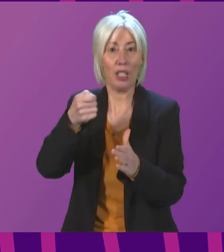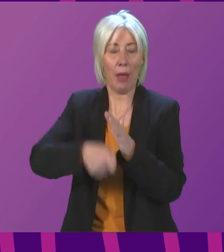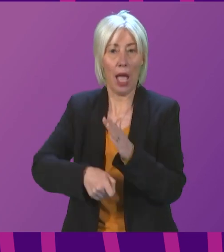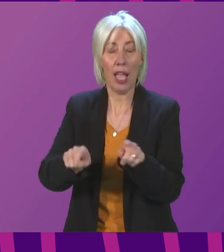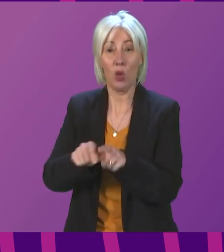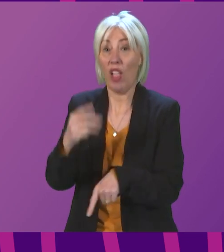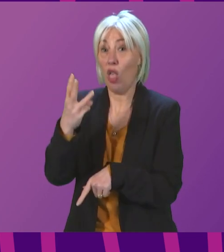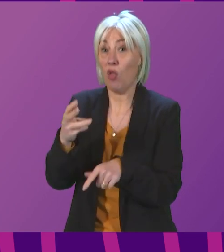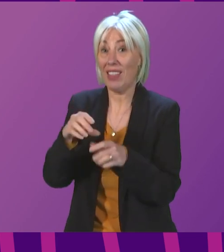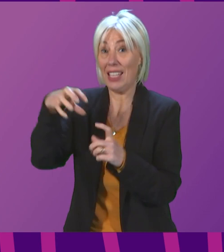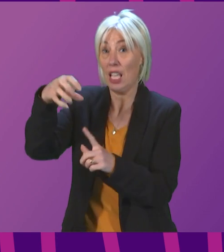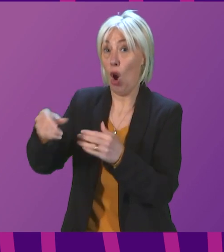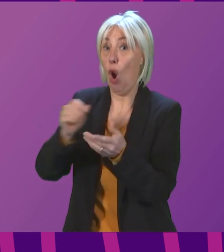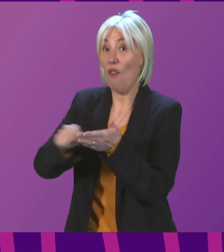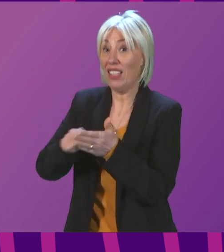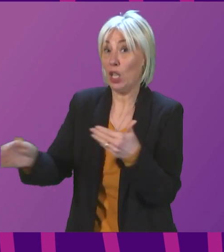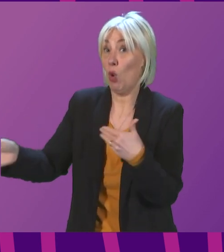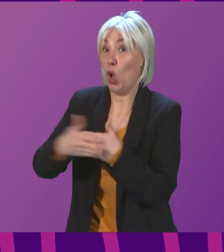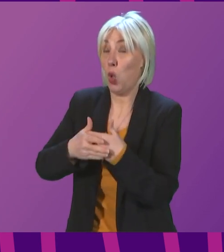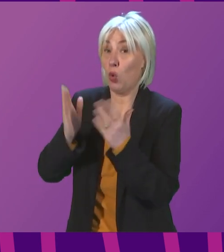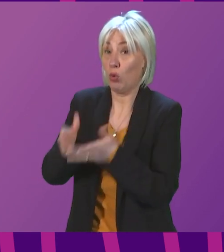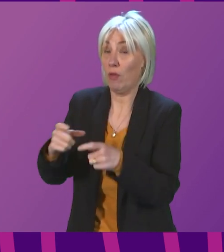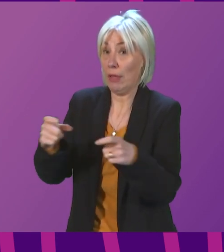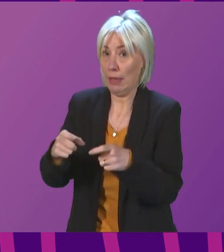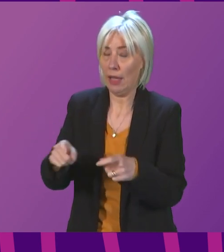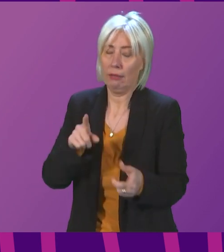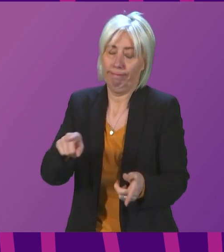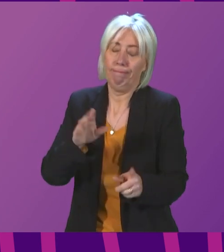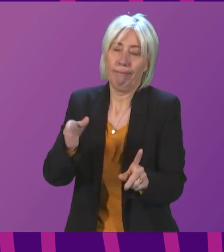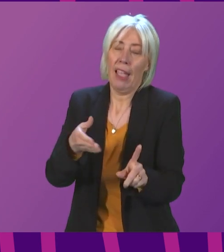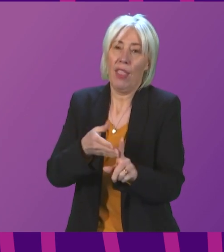The aim of the review is, of course, the modernisation of railway stations.